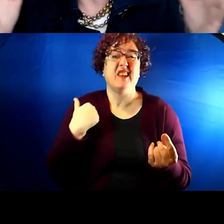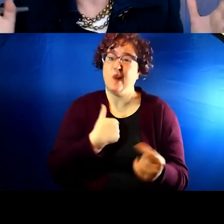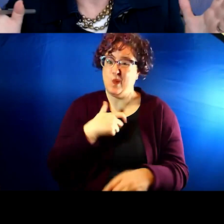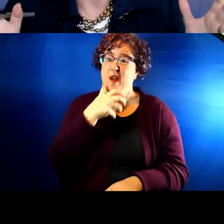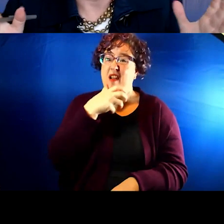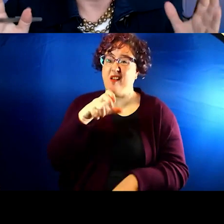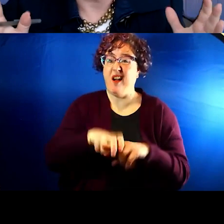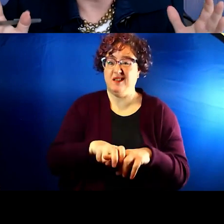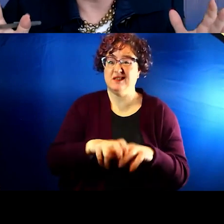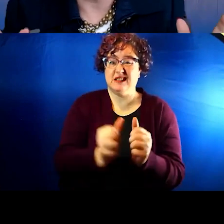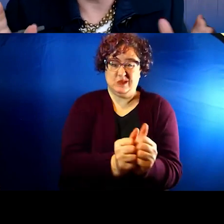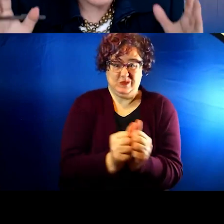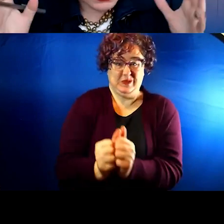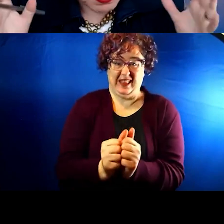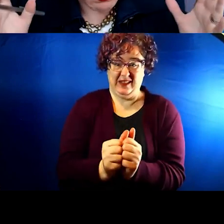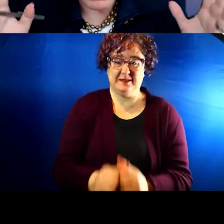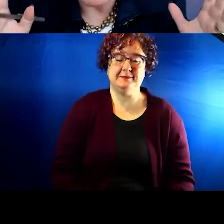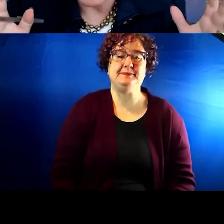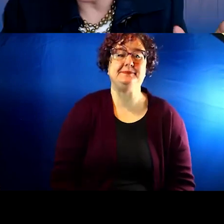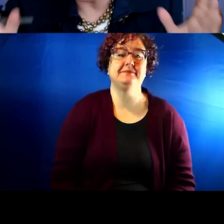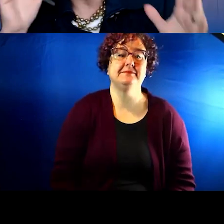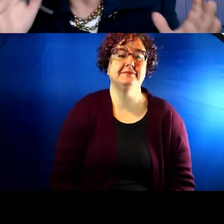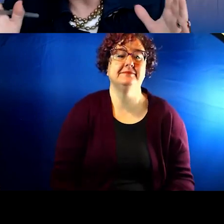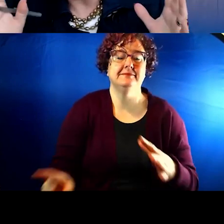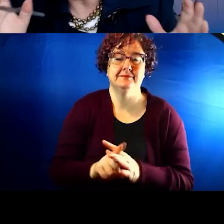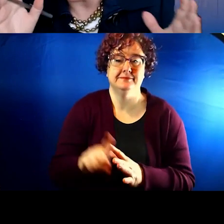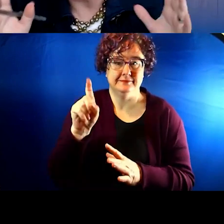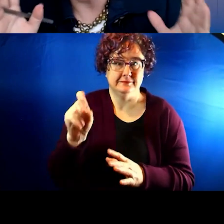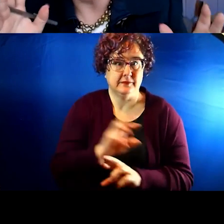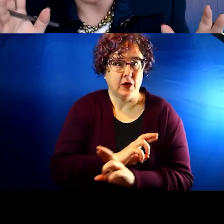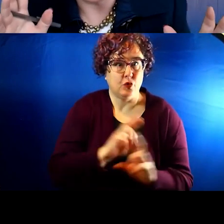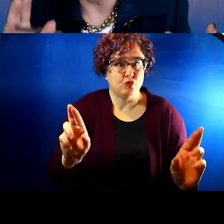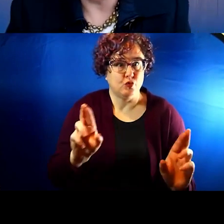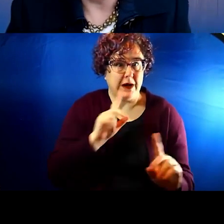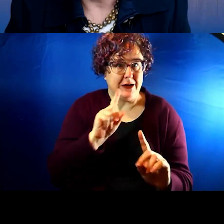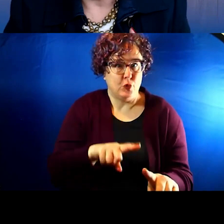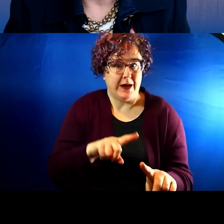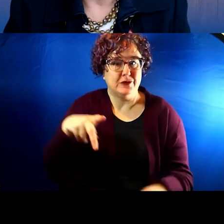ALL OF US TOGETHER ARE THE HOT SEAT TODAY. LET ME BRING UP THE QUESTION. GET READY TO ANSWER IN THE POLL.